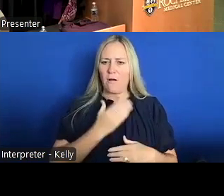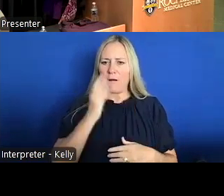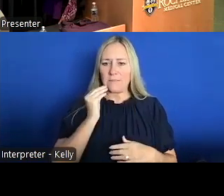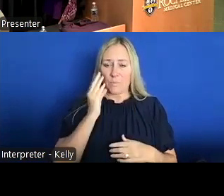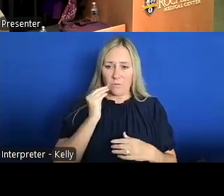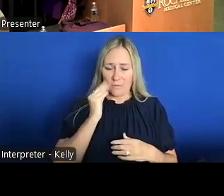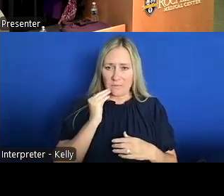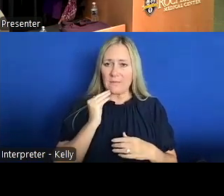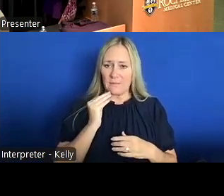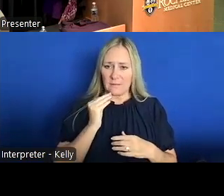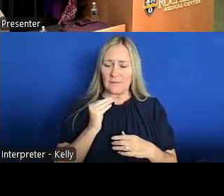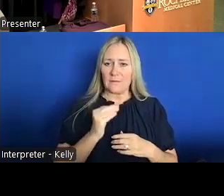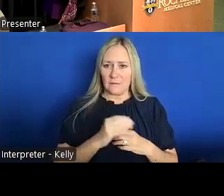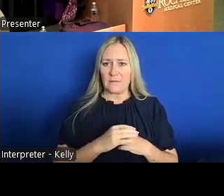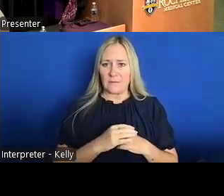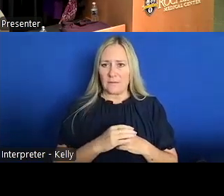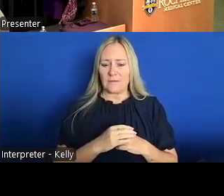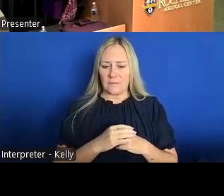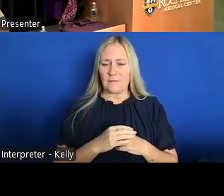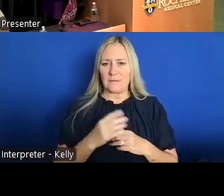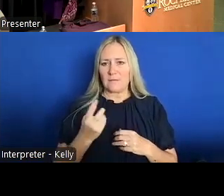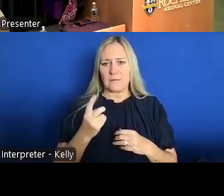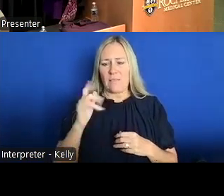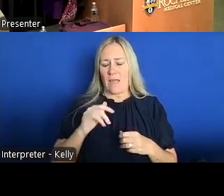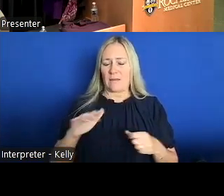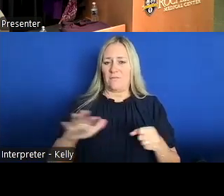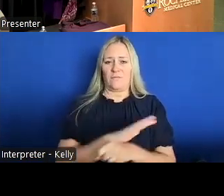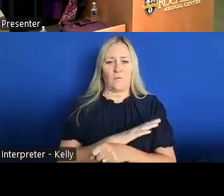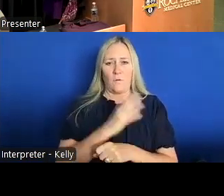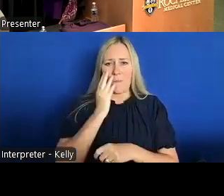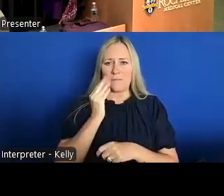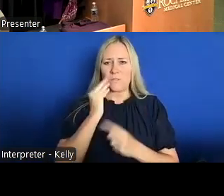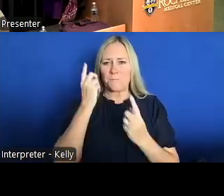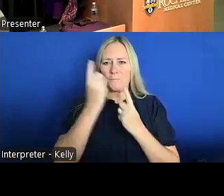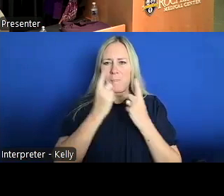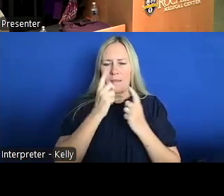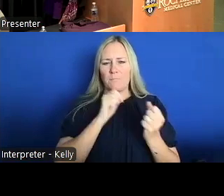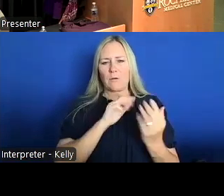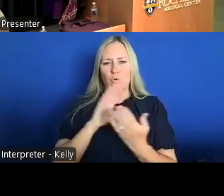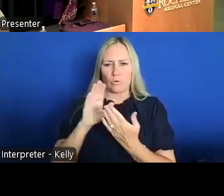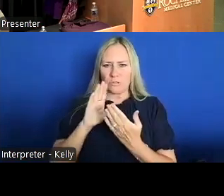um uh in the fullness of the experience and think about ways in your discipline and your